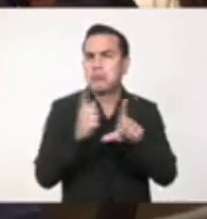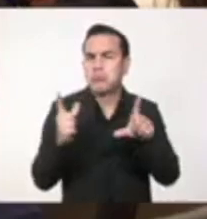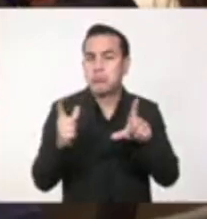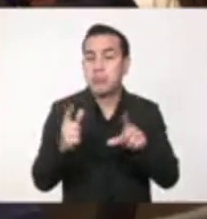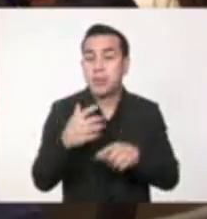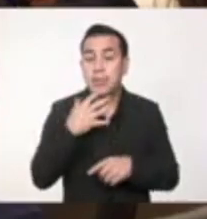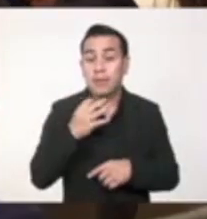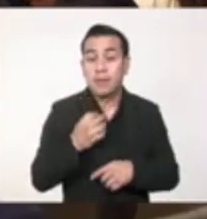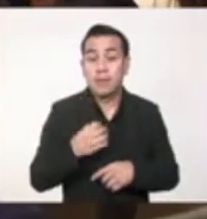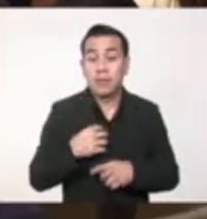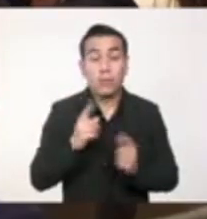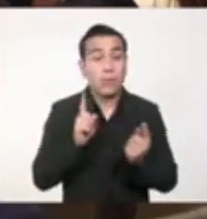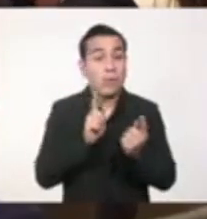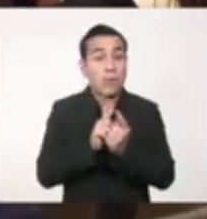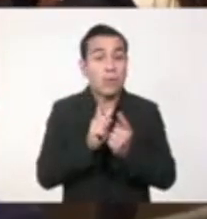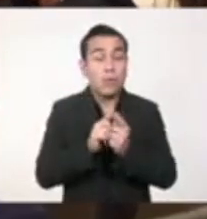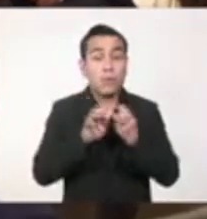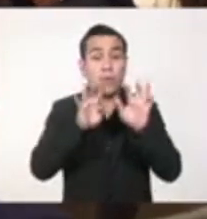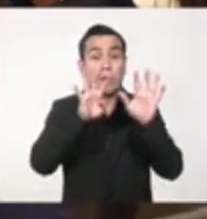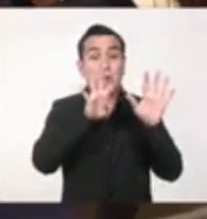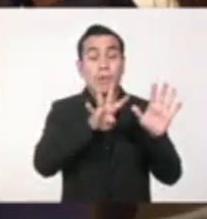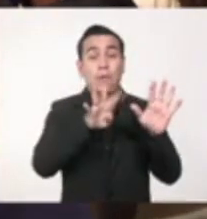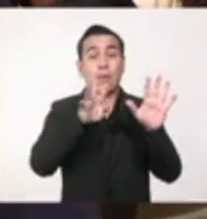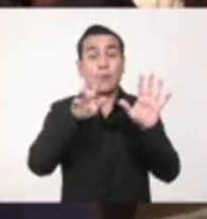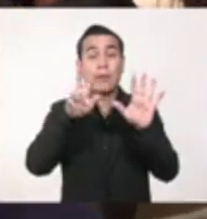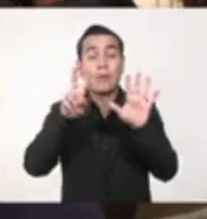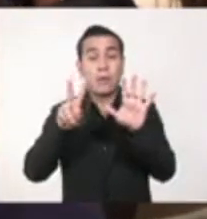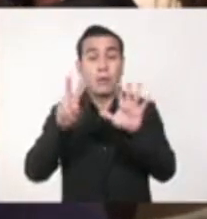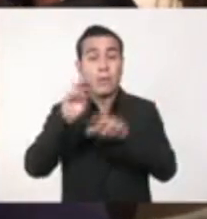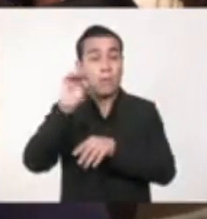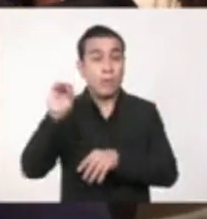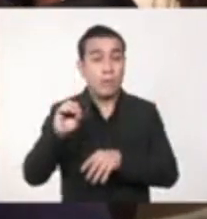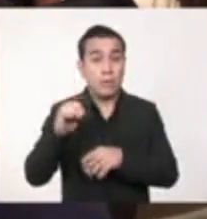knew ninety-seven percent of the deputies,